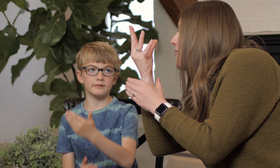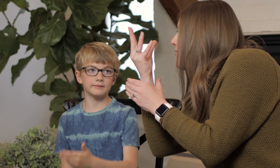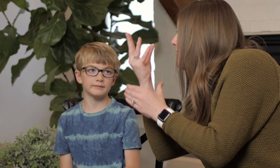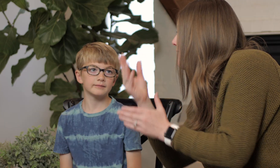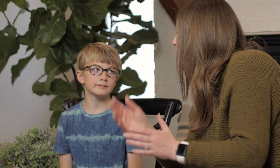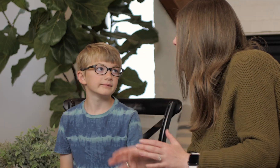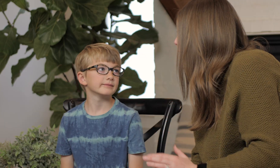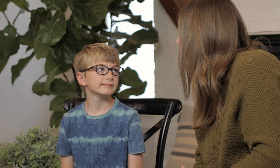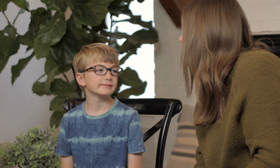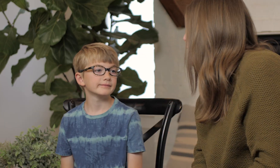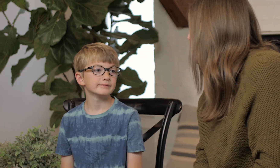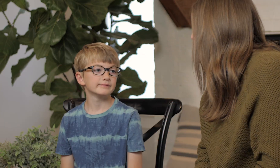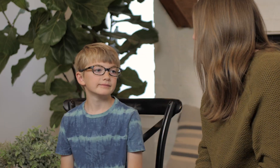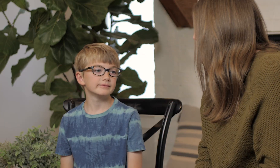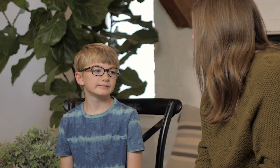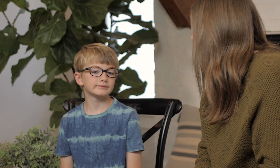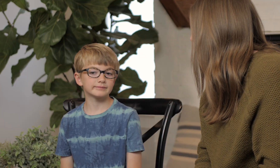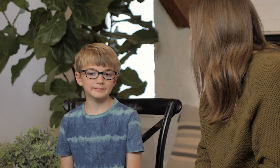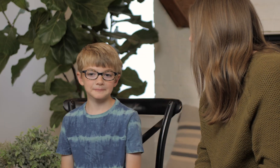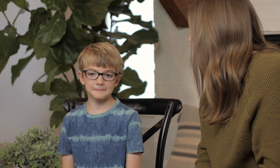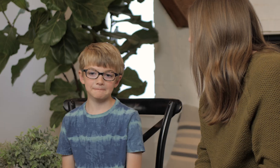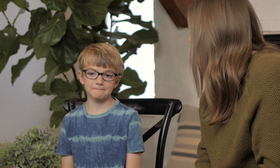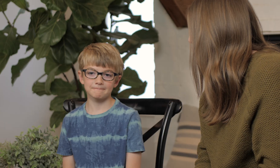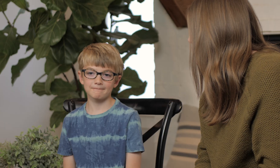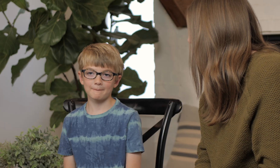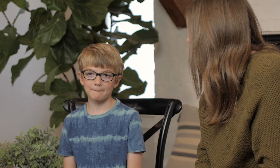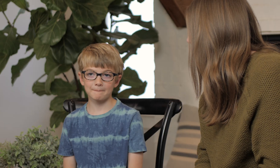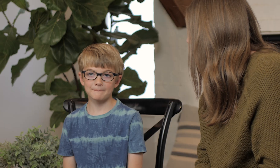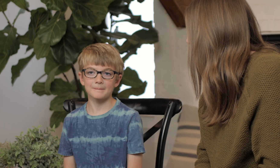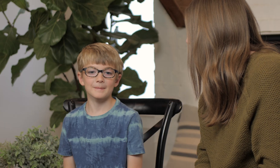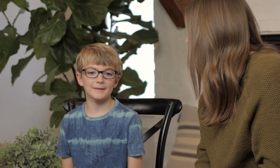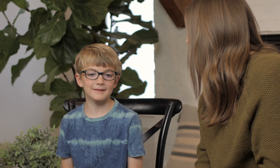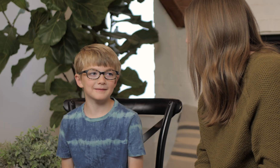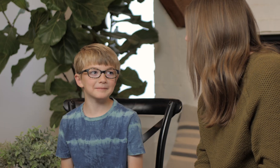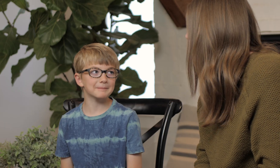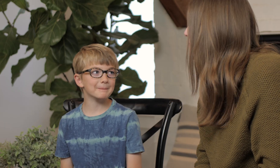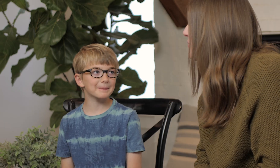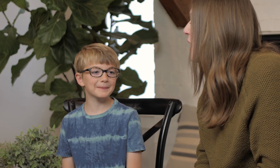Very good observation. You're pretty smart, aren't you?